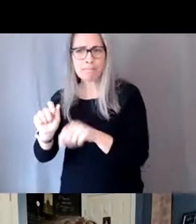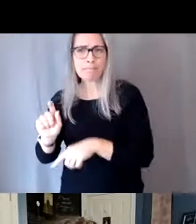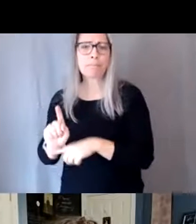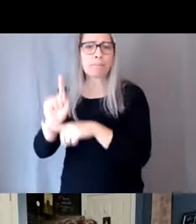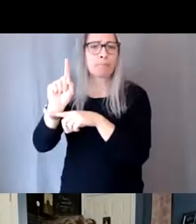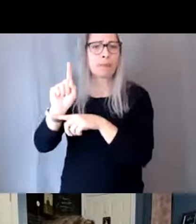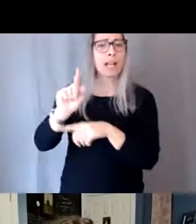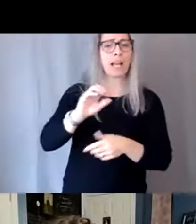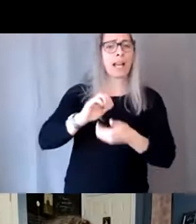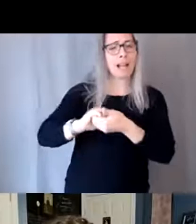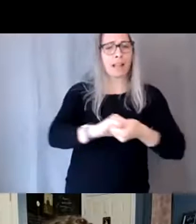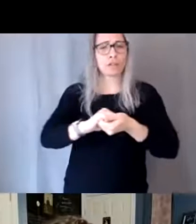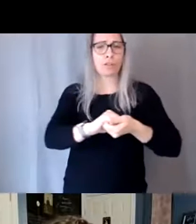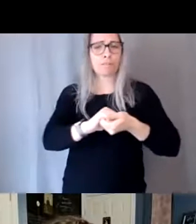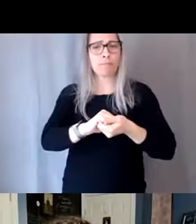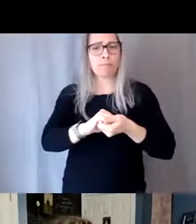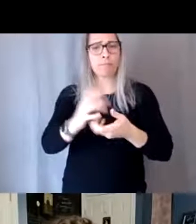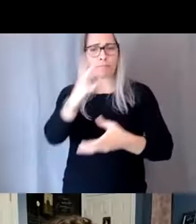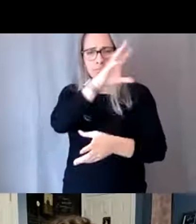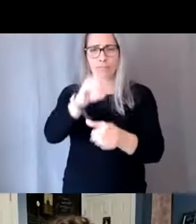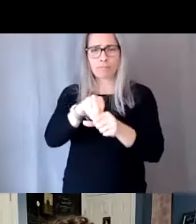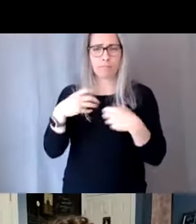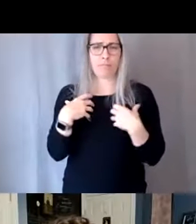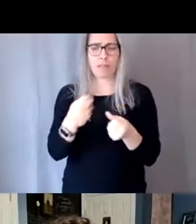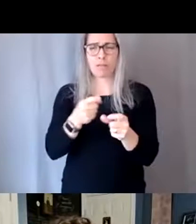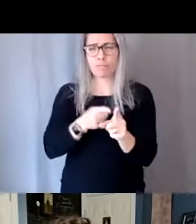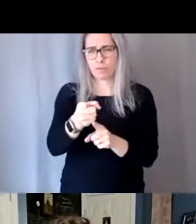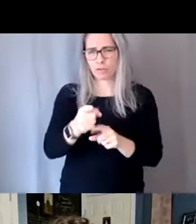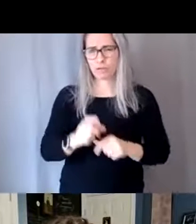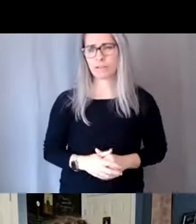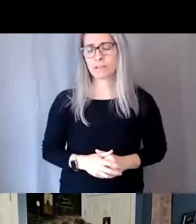in health and rehab sciences our fields remain very deeply entrenched